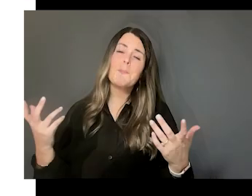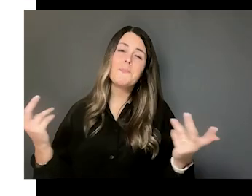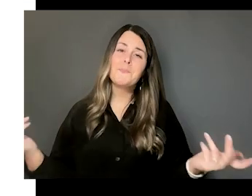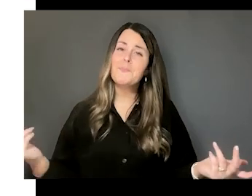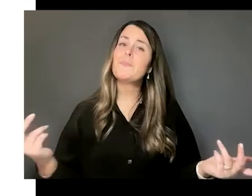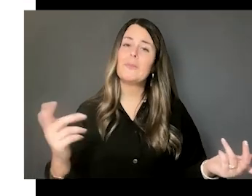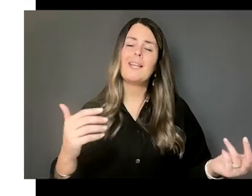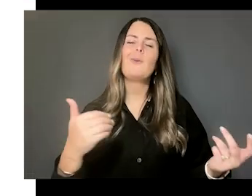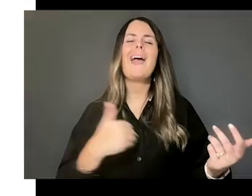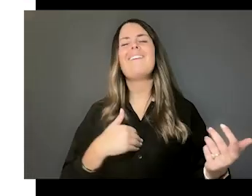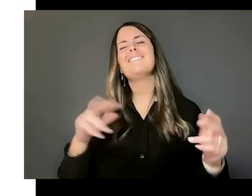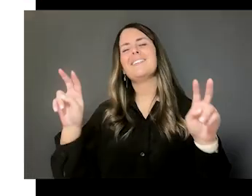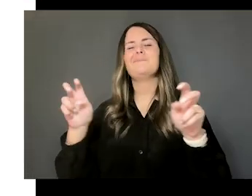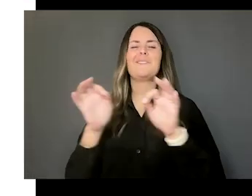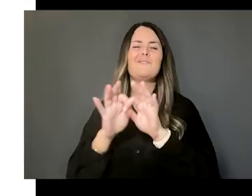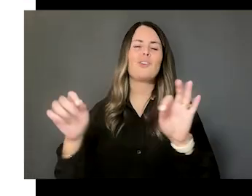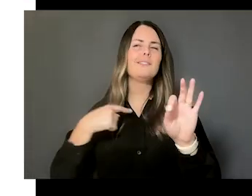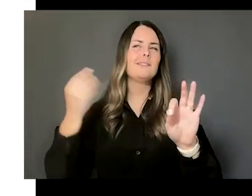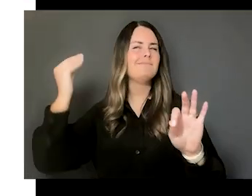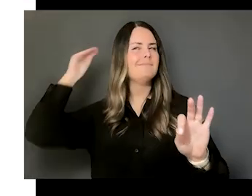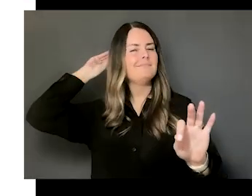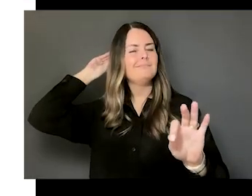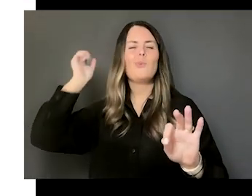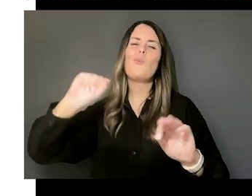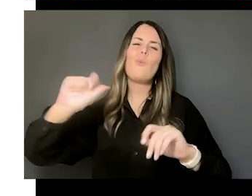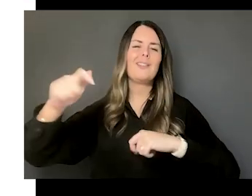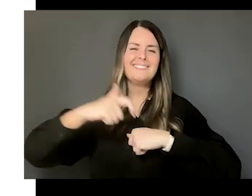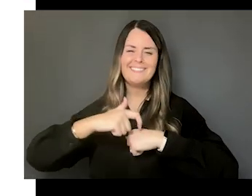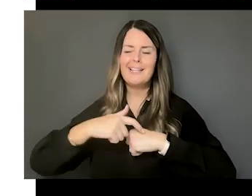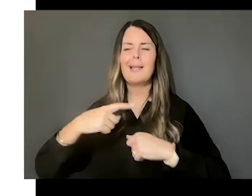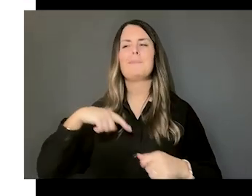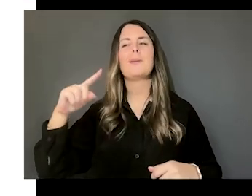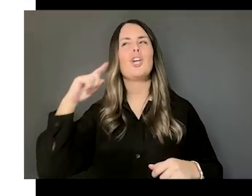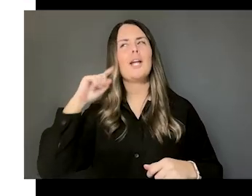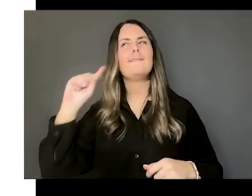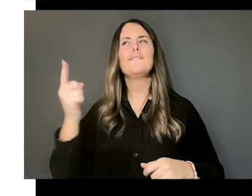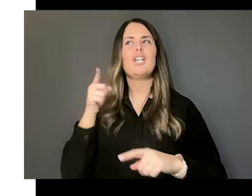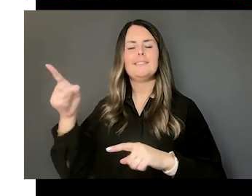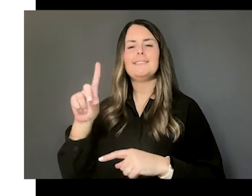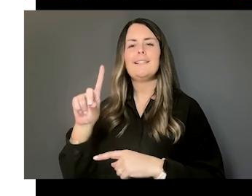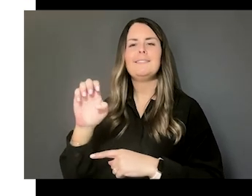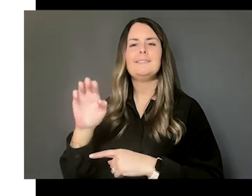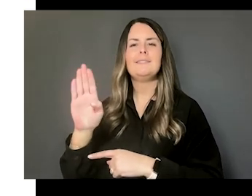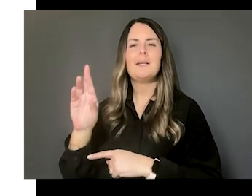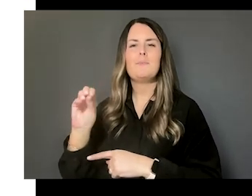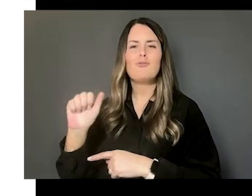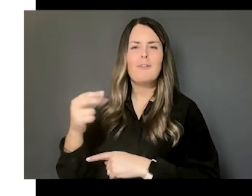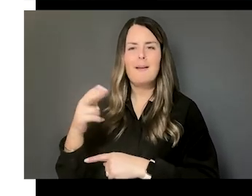There is a phrase that I keep in the back of my head all the time. I heard it first from Deborah Ball at an NCTM conference,